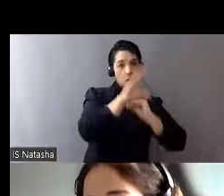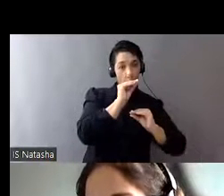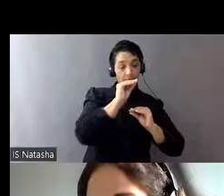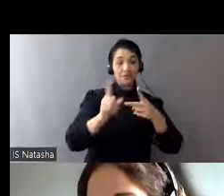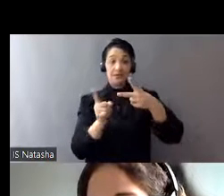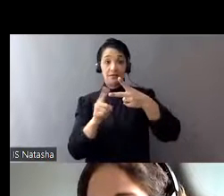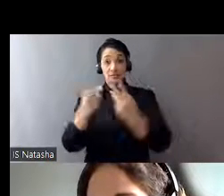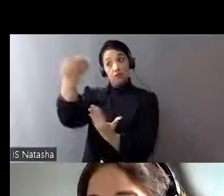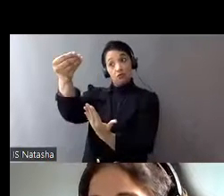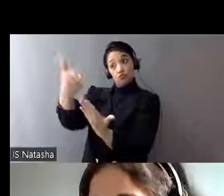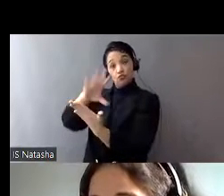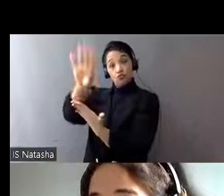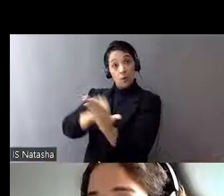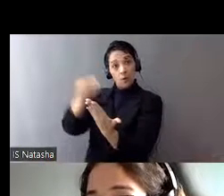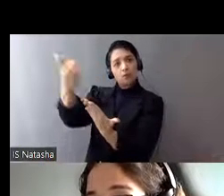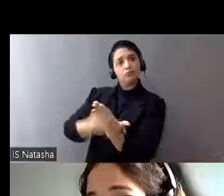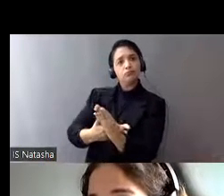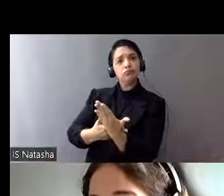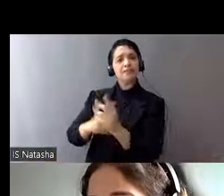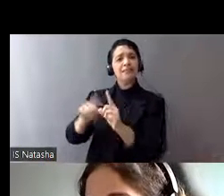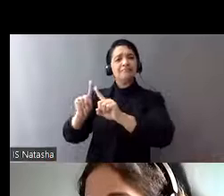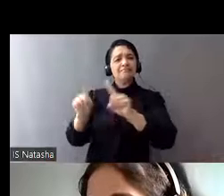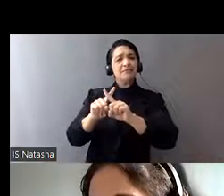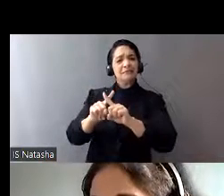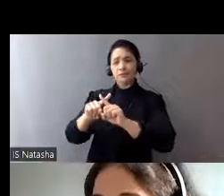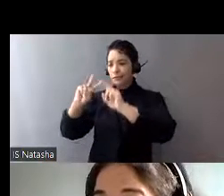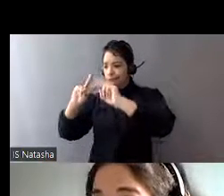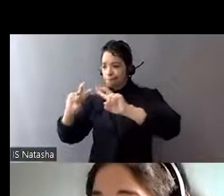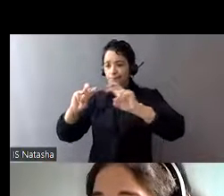completion of case studies on citizen data, or